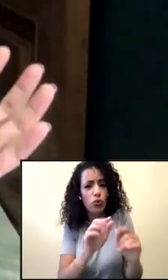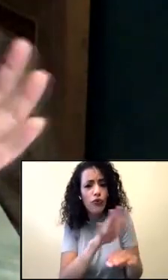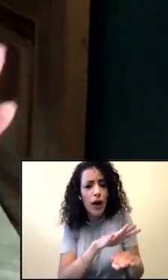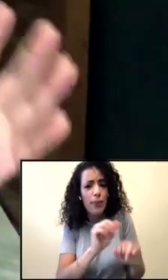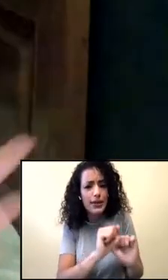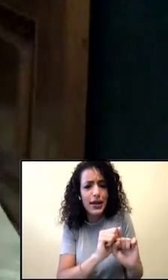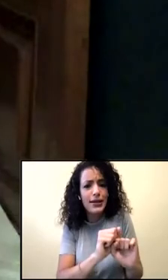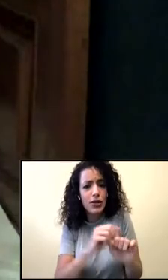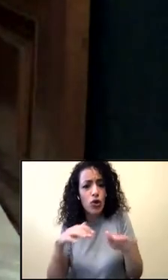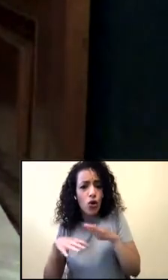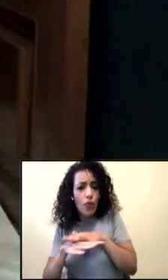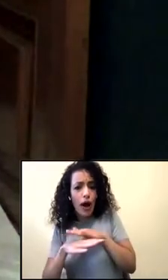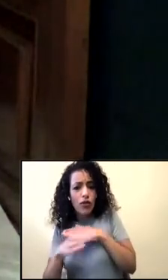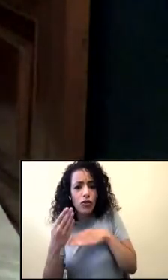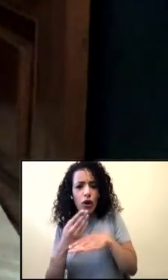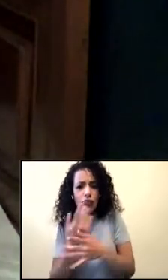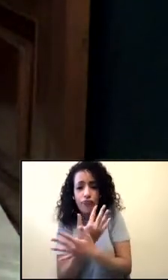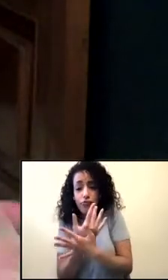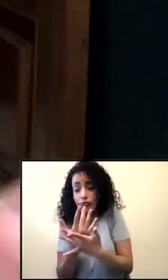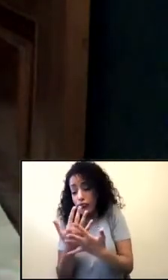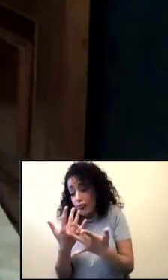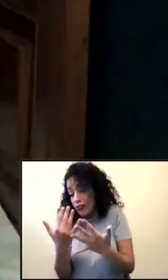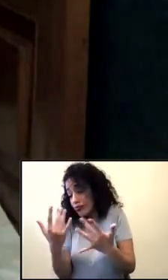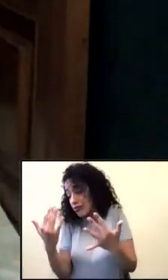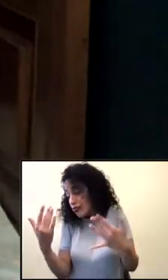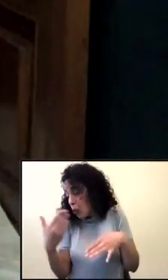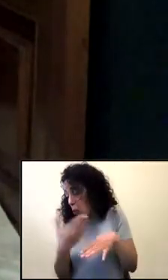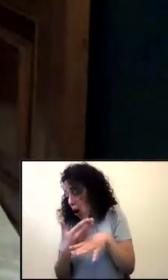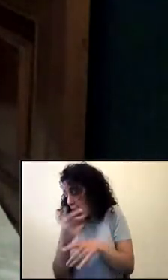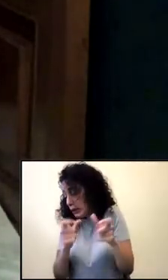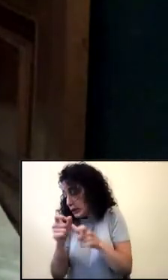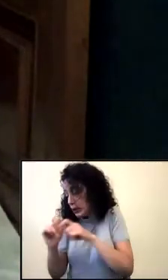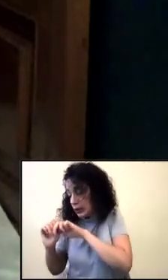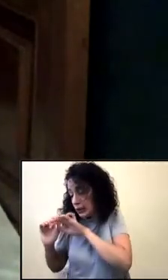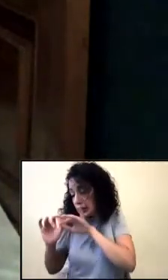there was like an exodus of workers leaving cities and going to villages. And they were walking for